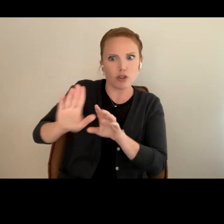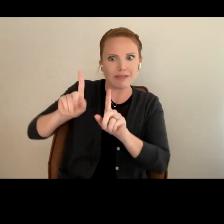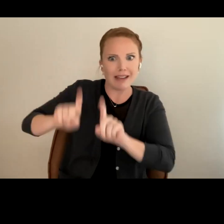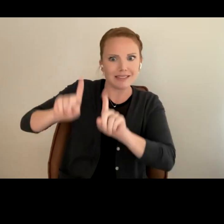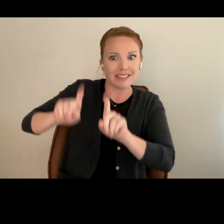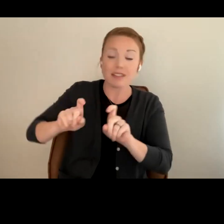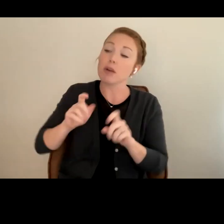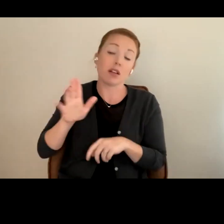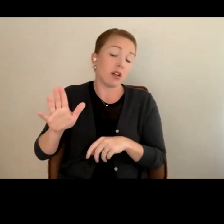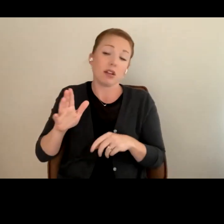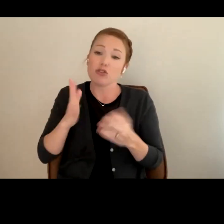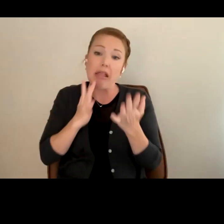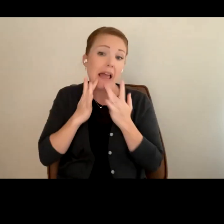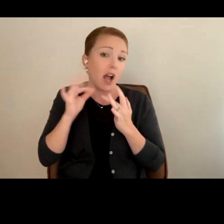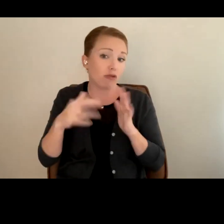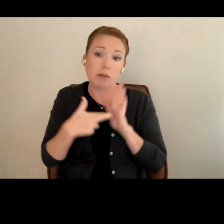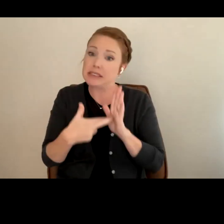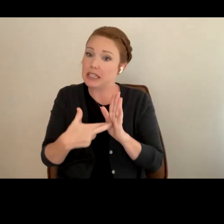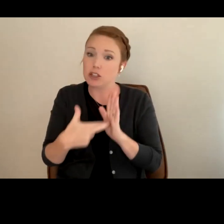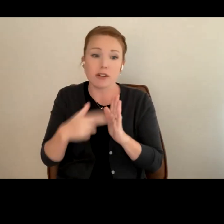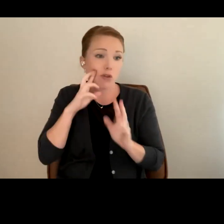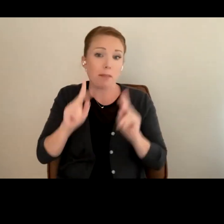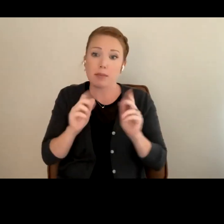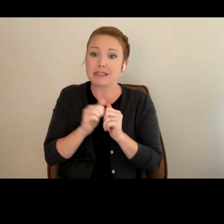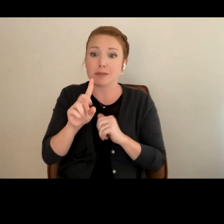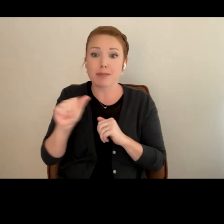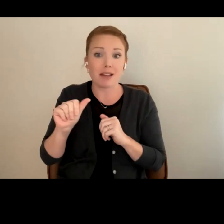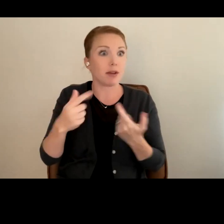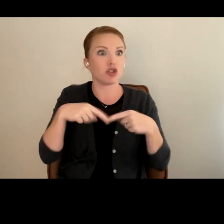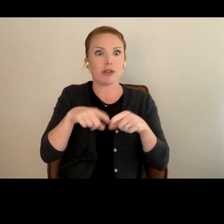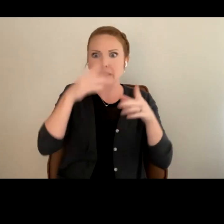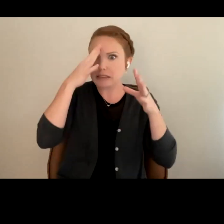in organizations just in general - whether it's decision-making, whether it's on the dev team,